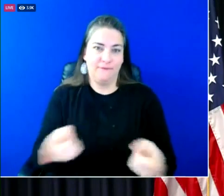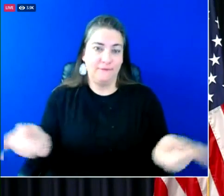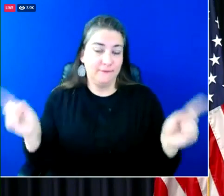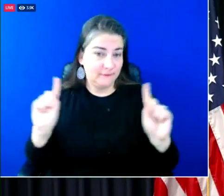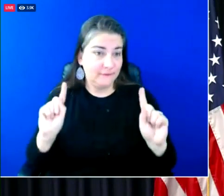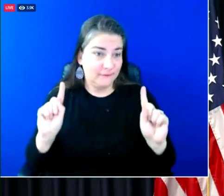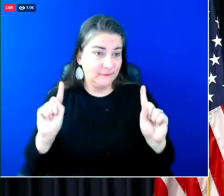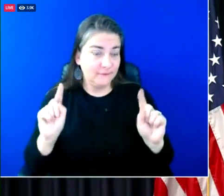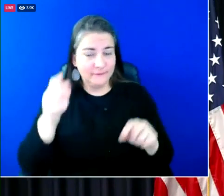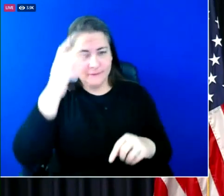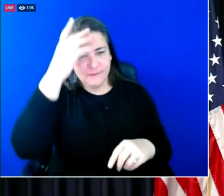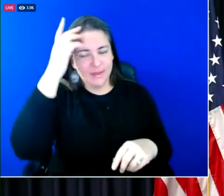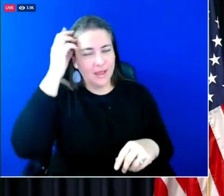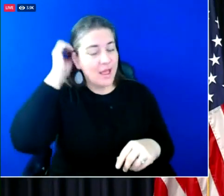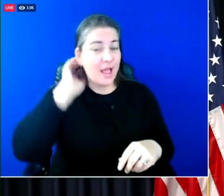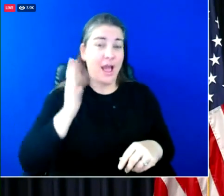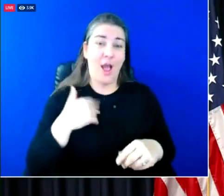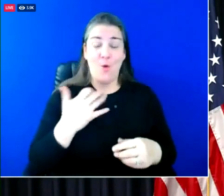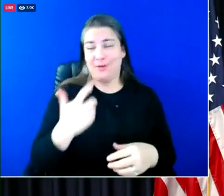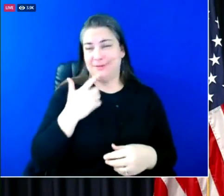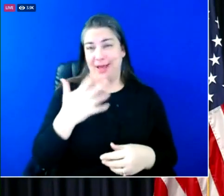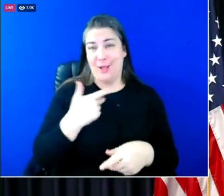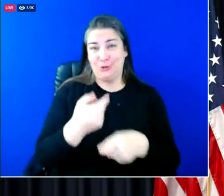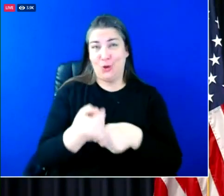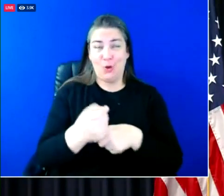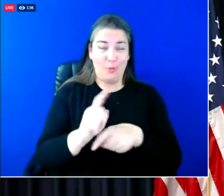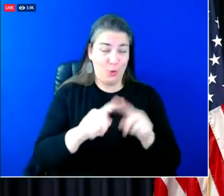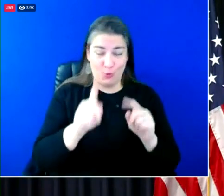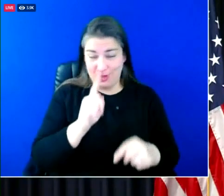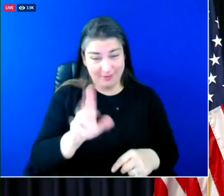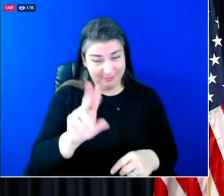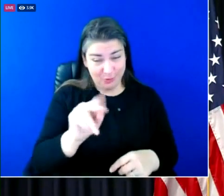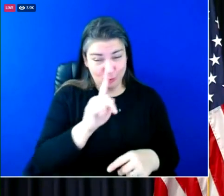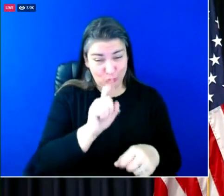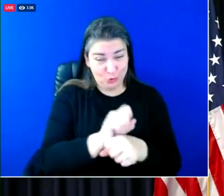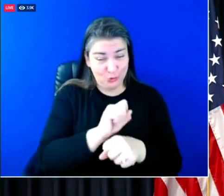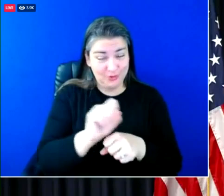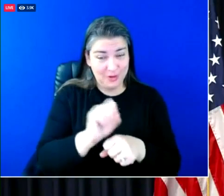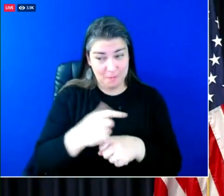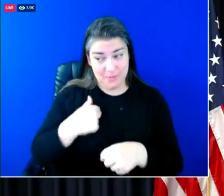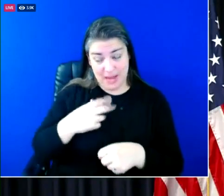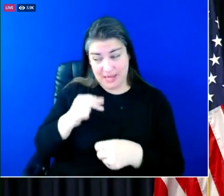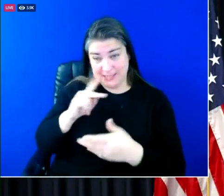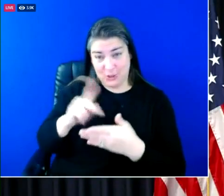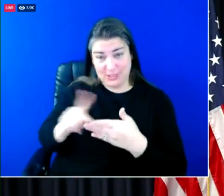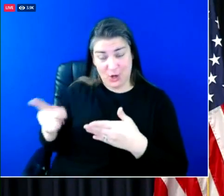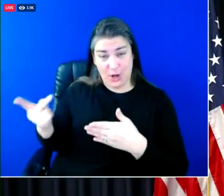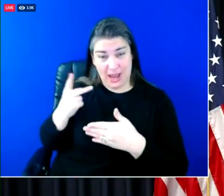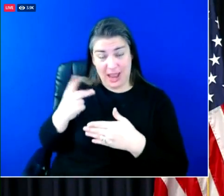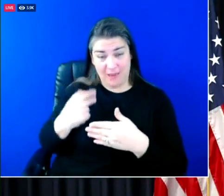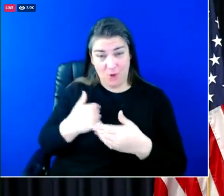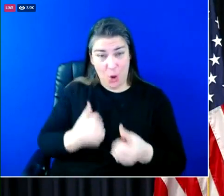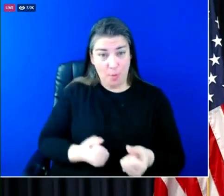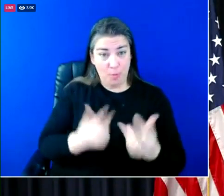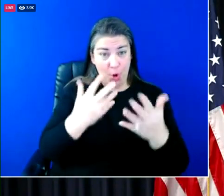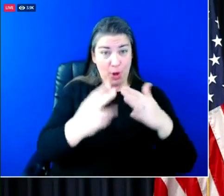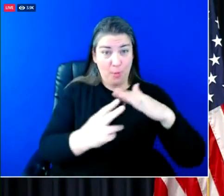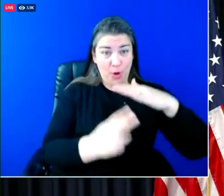joked, but it was entirely true with the with the secretary that we've dealt with burning bridges and now freezing roads. And our goal through all of it